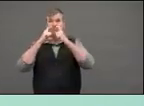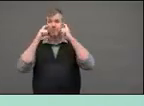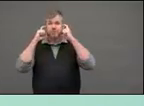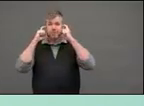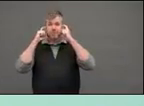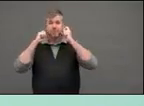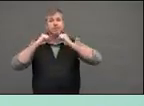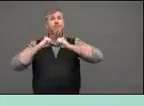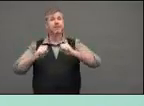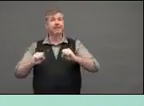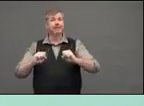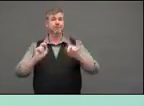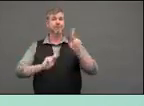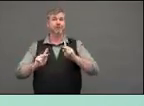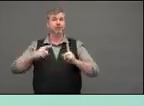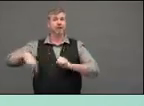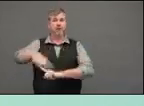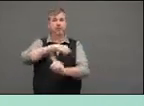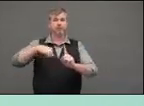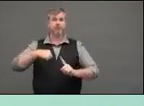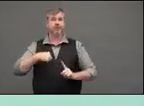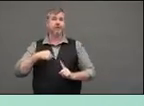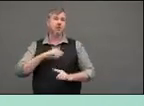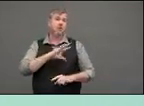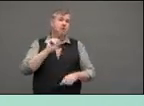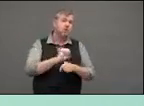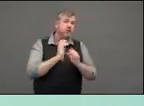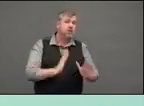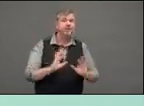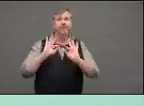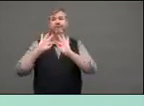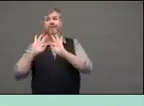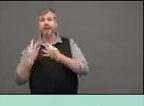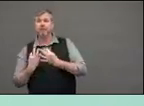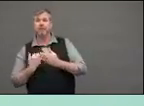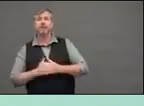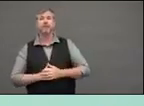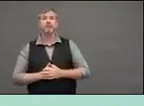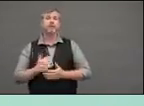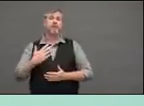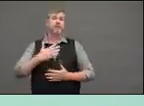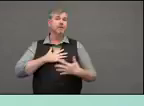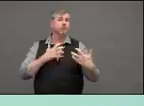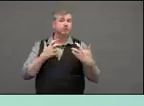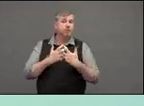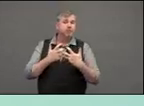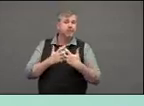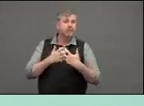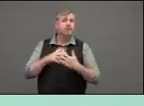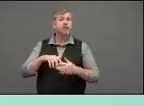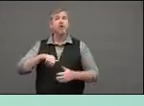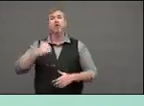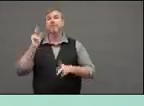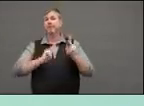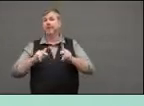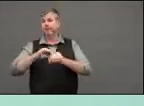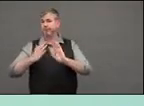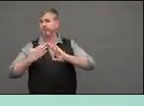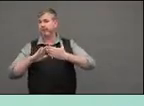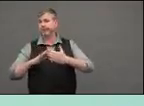my family or you know my roommates or other people in the community so.